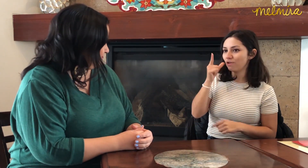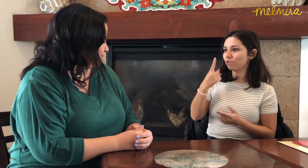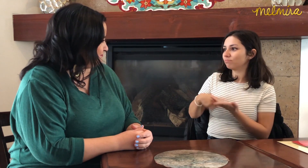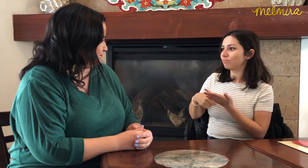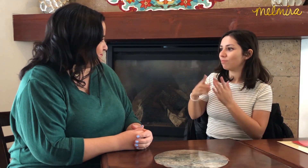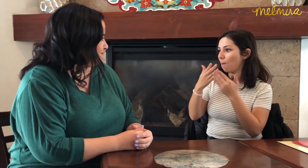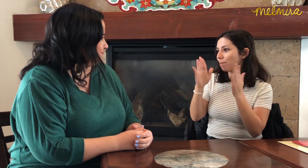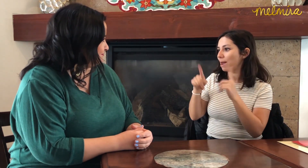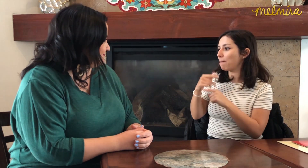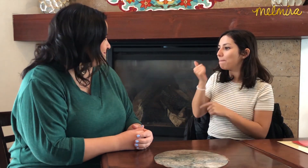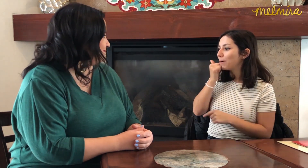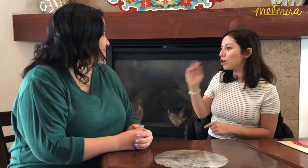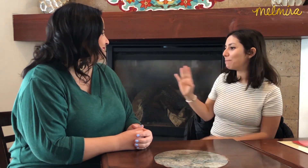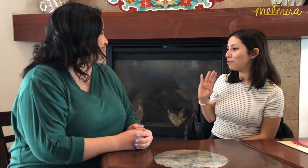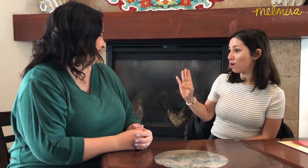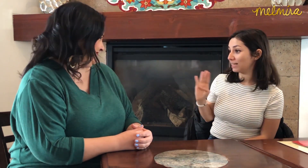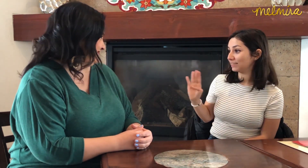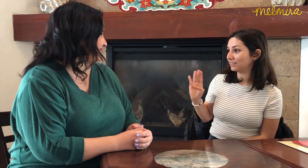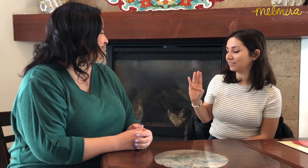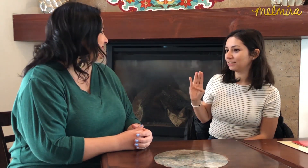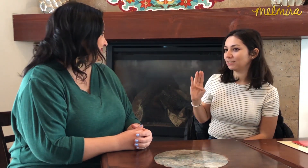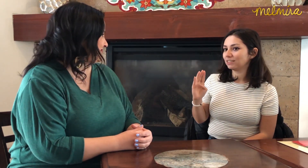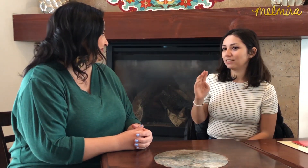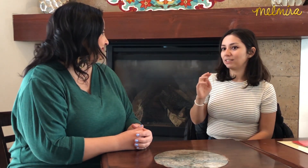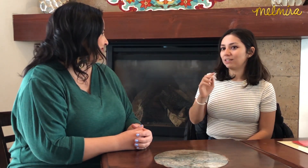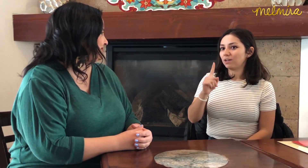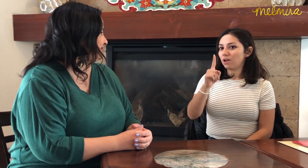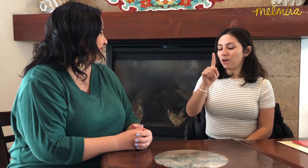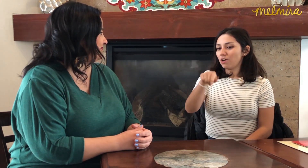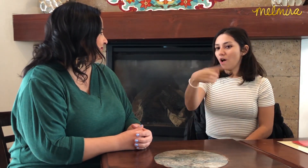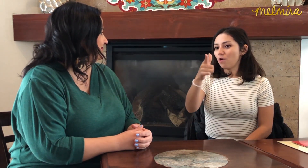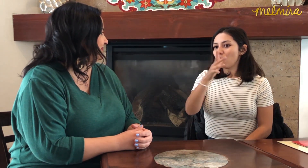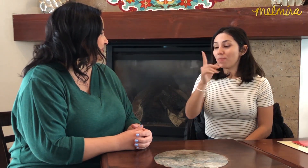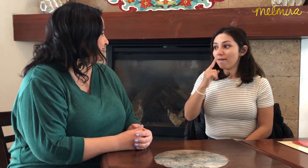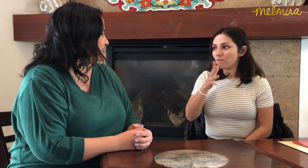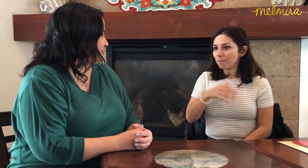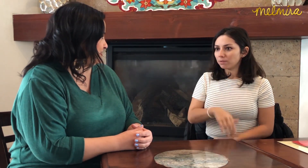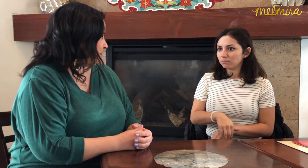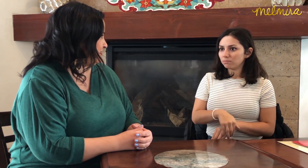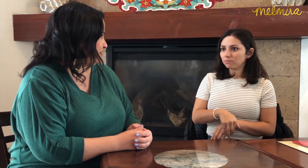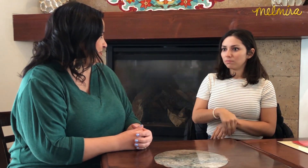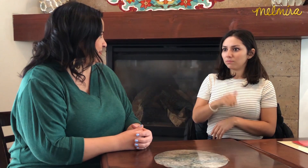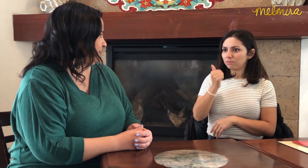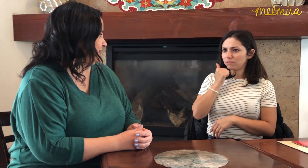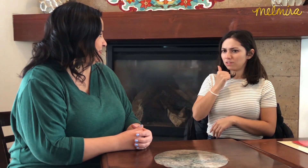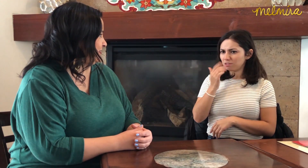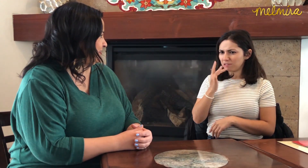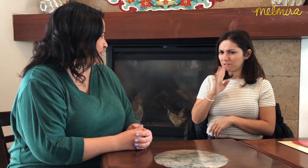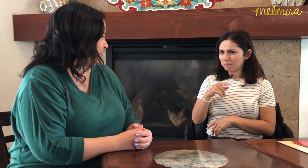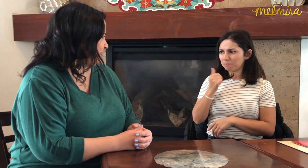my friend and I were talking publicly about our periods, just between us. Another Deaf woman looked in shock and was like,